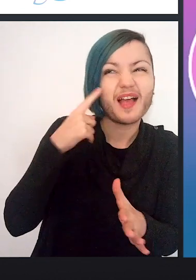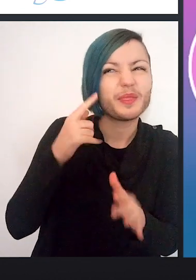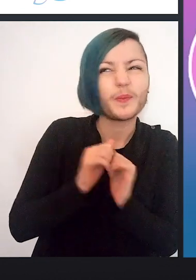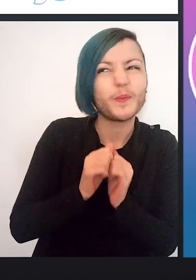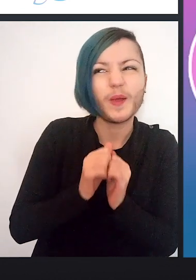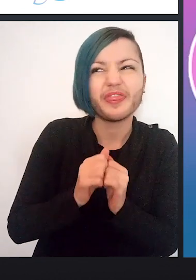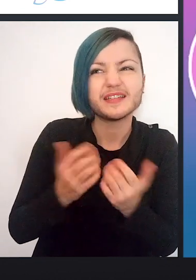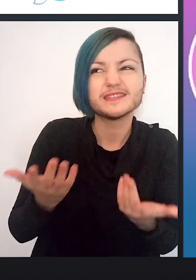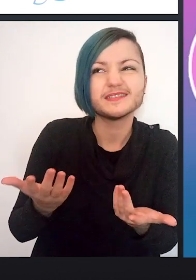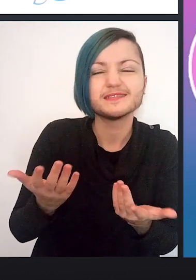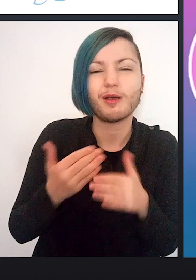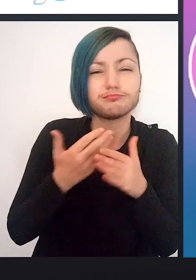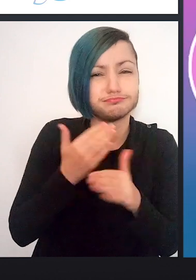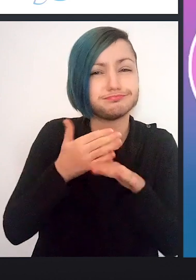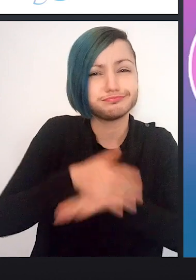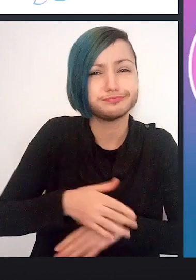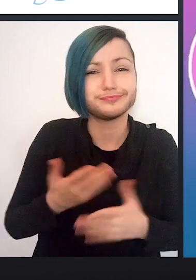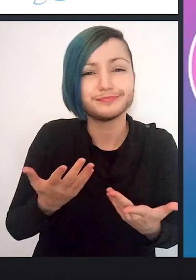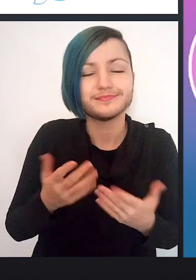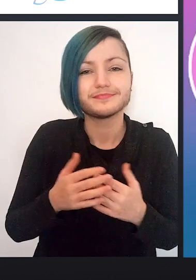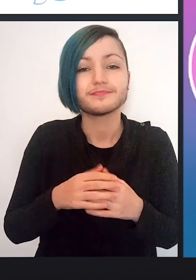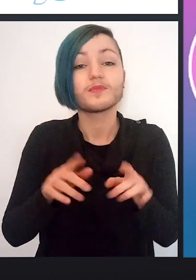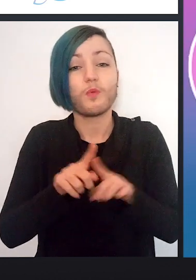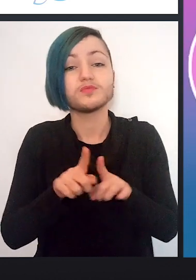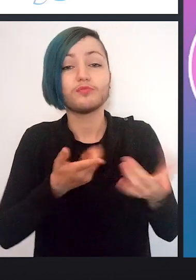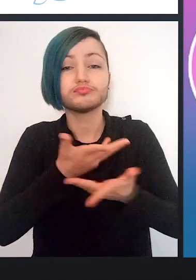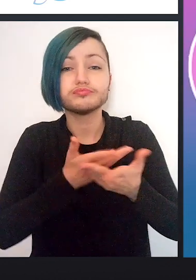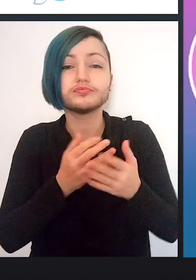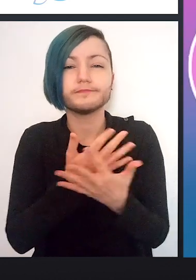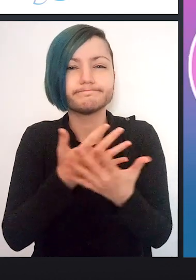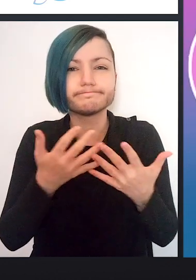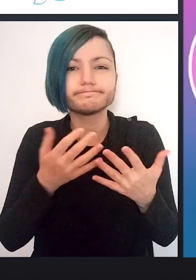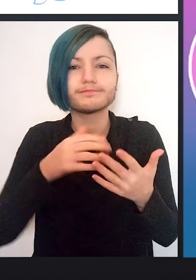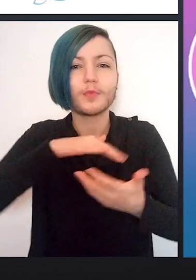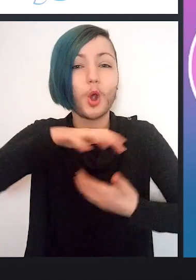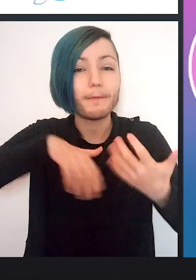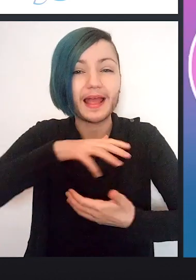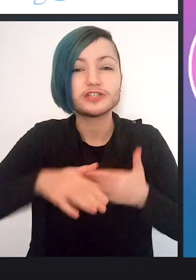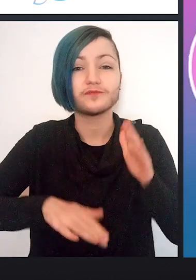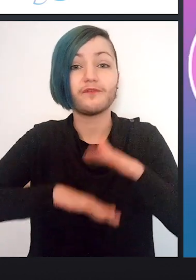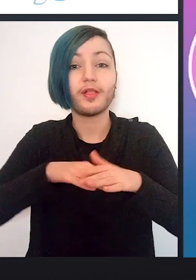And then we discussed the possible complications with having the full surgery.